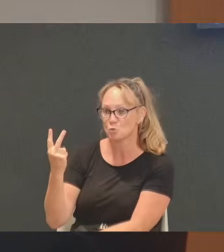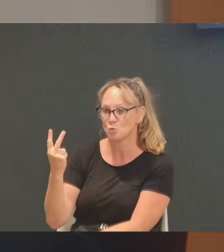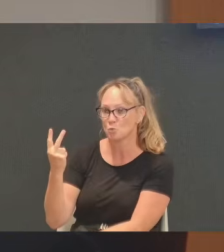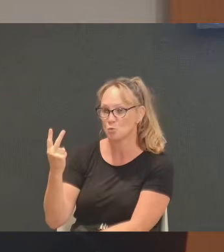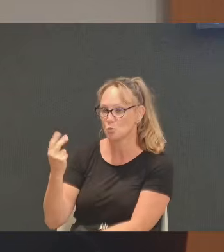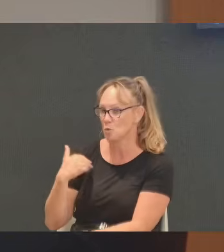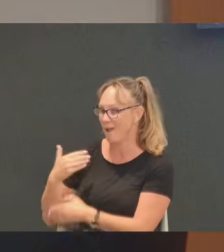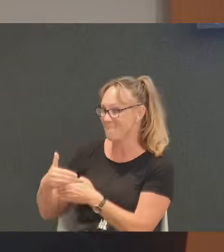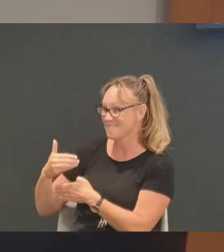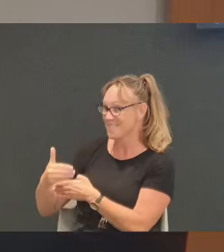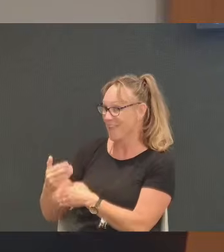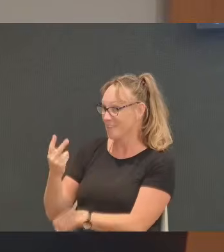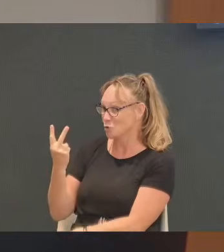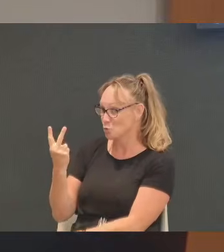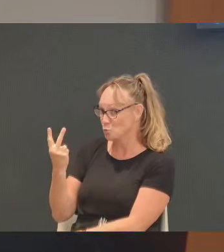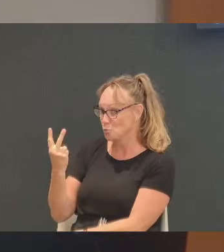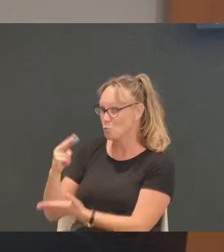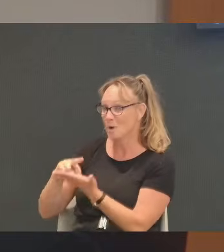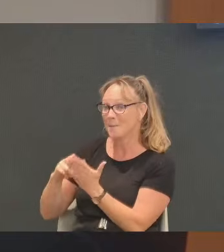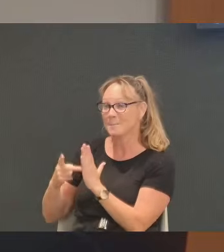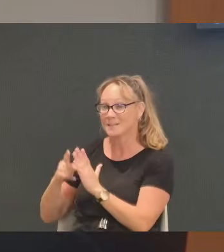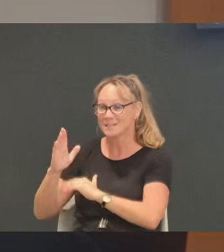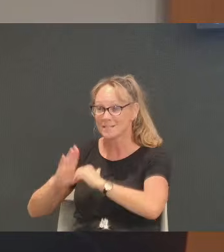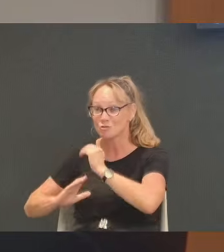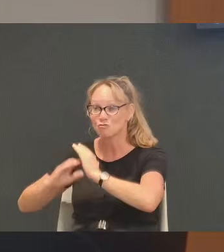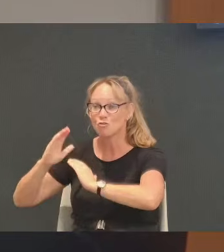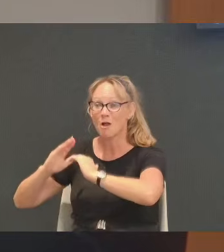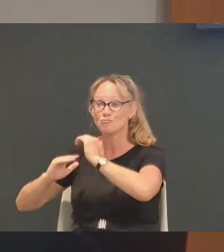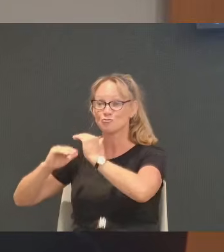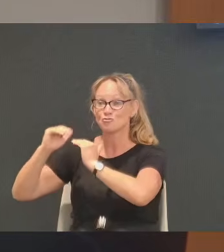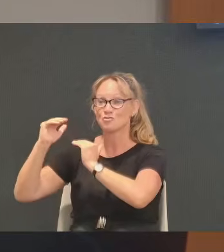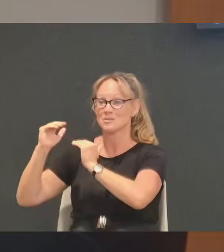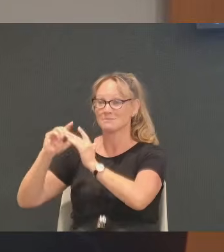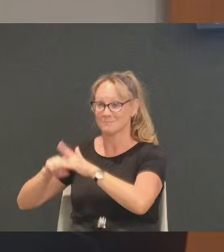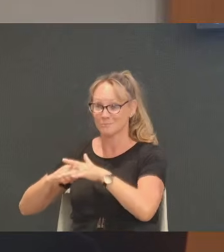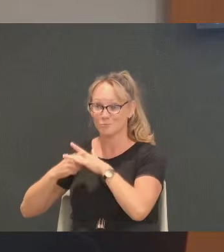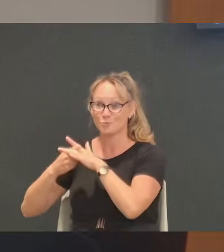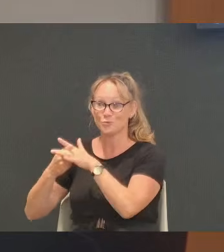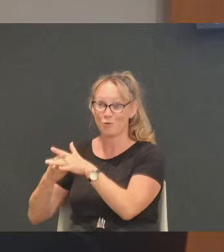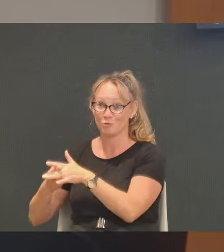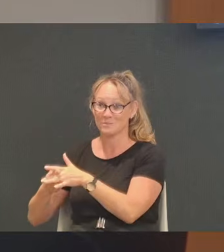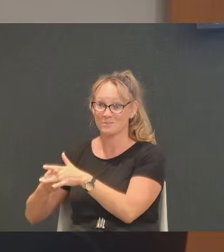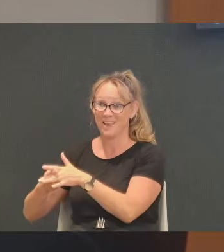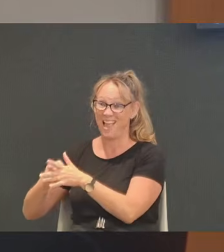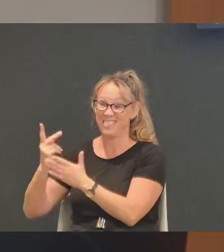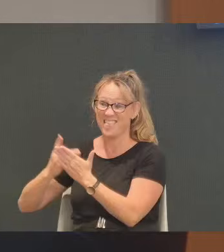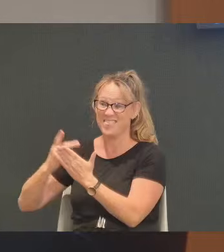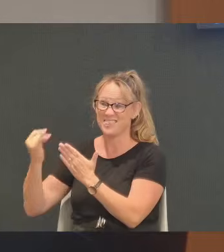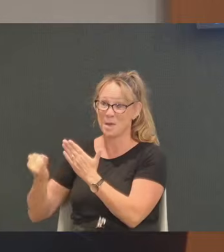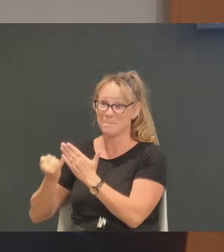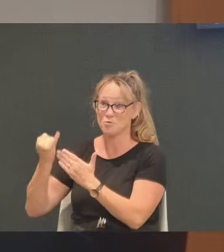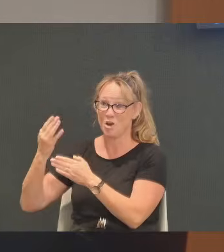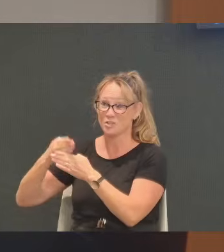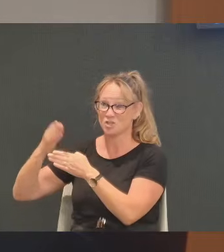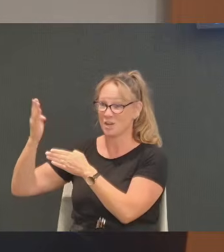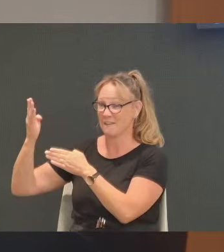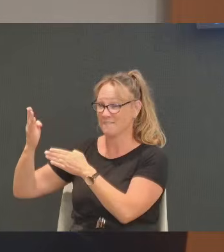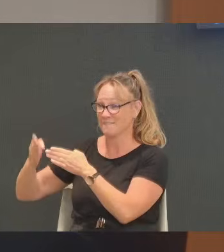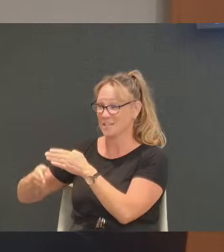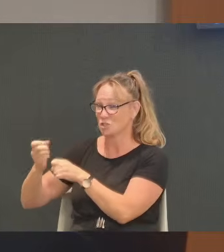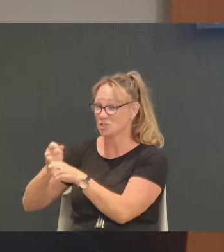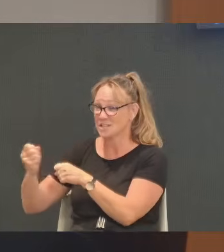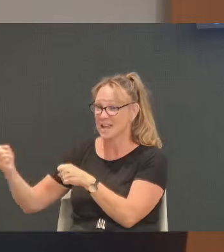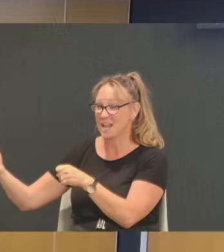construction and we would be completing that project in probably third quarter of 2027. Okay,